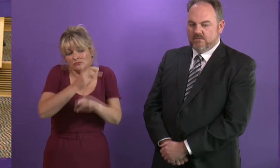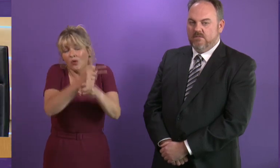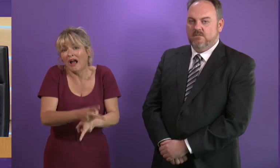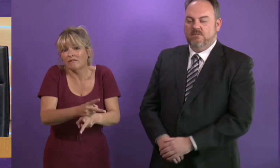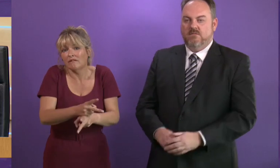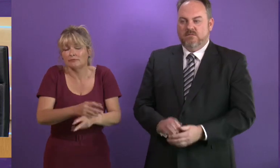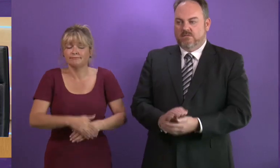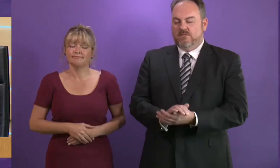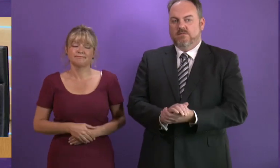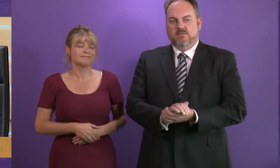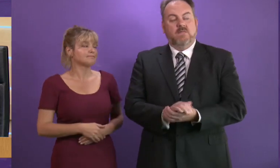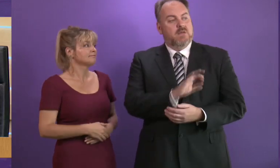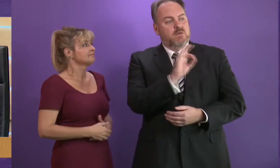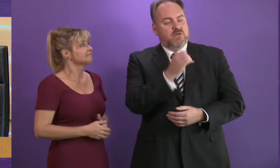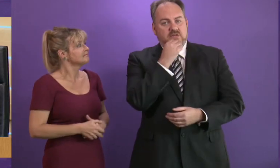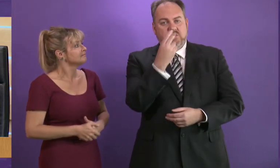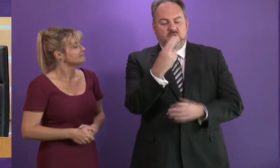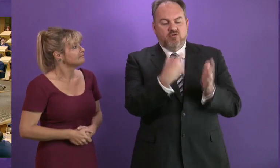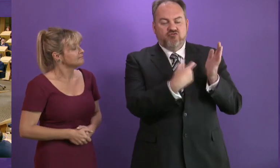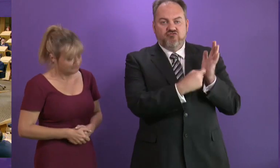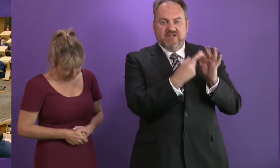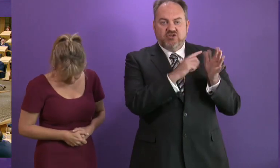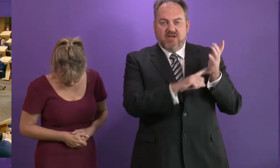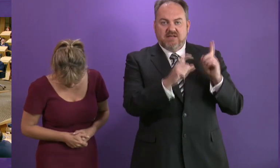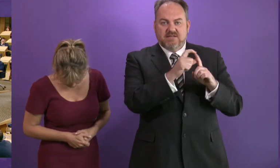2. Richard Leonard (Central Scotland) (Lab):